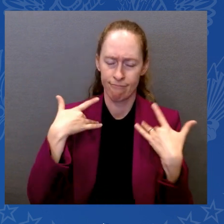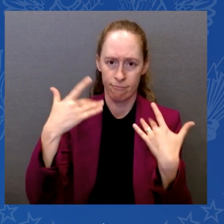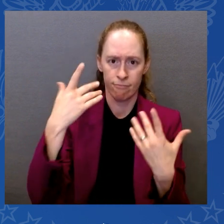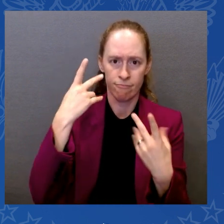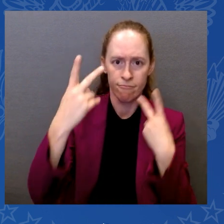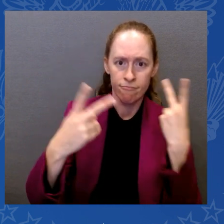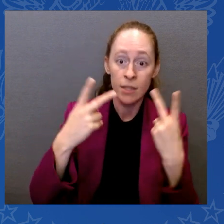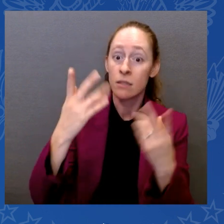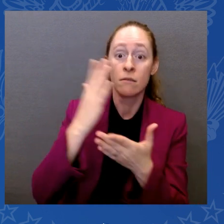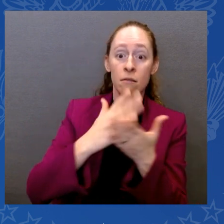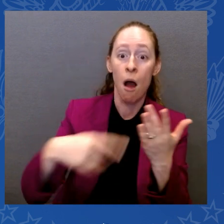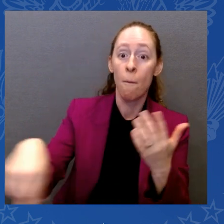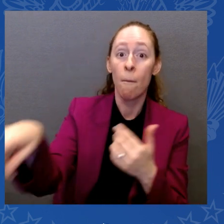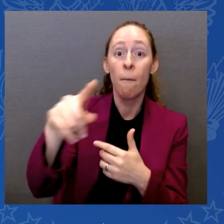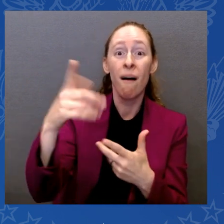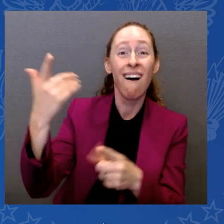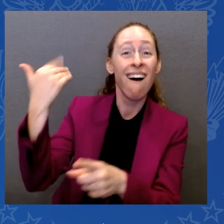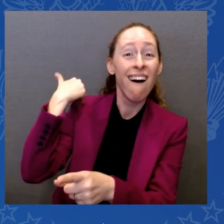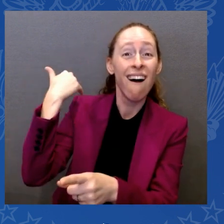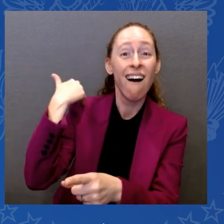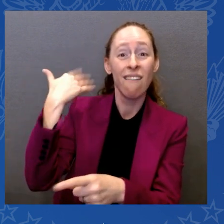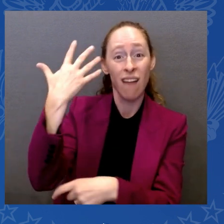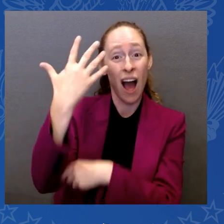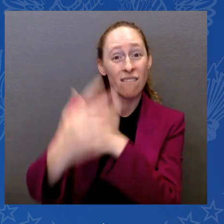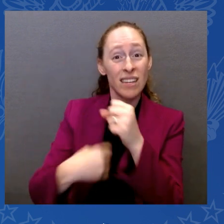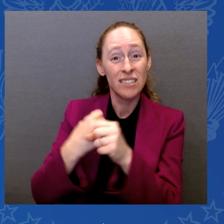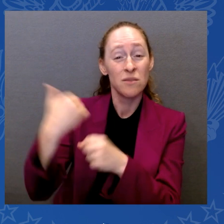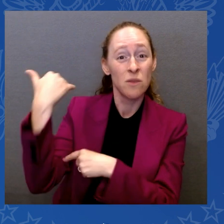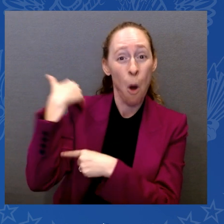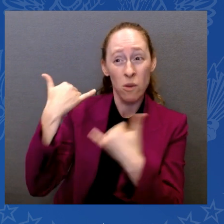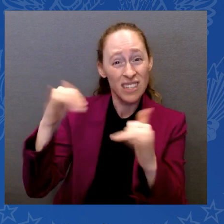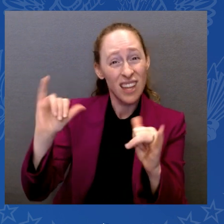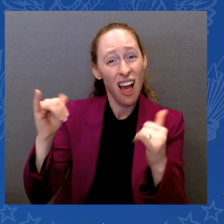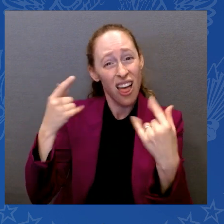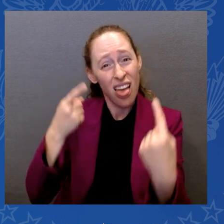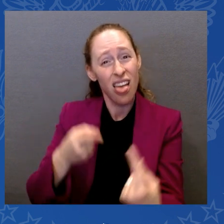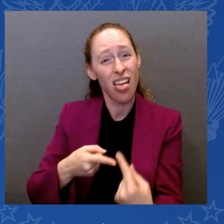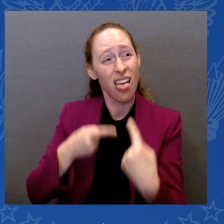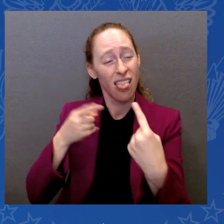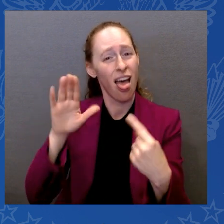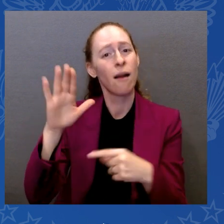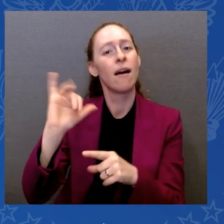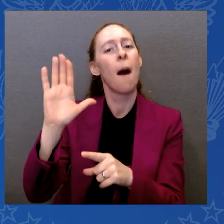And, look, I asked FEMA Administrator Criswell -- she's right here with me --